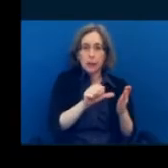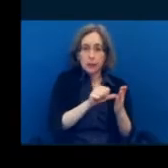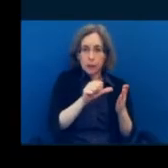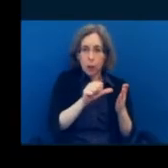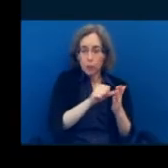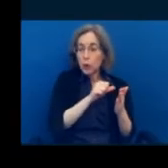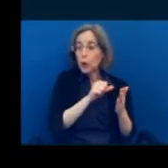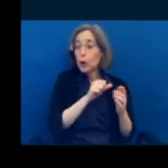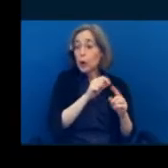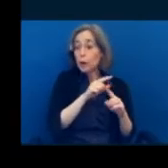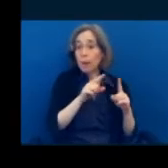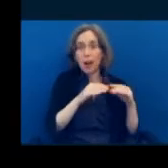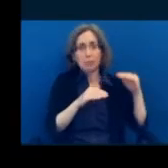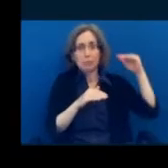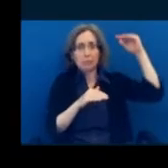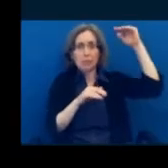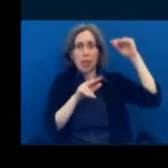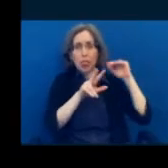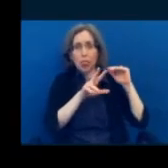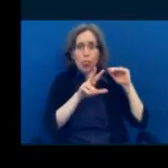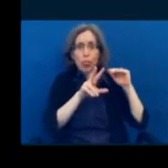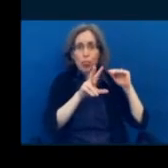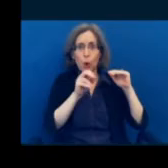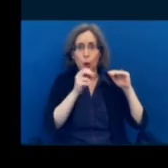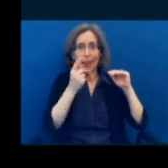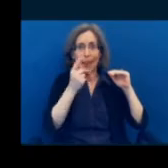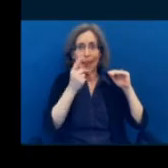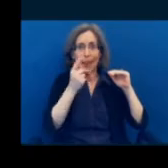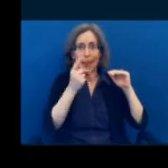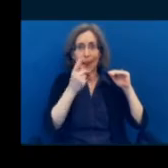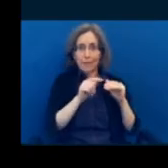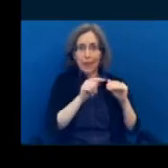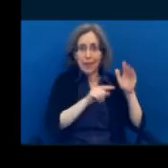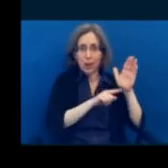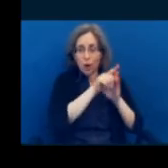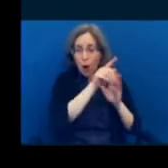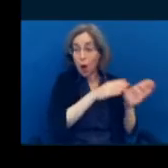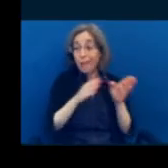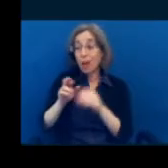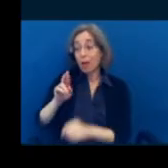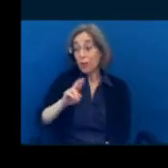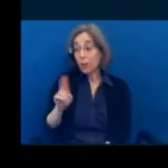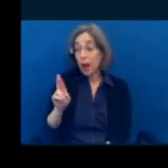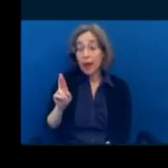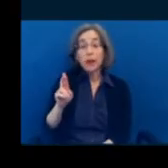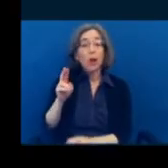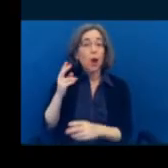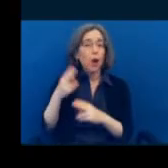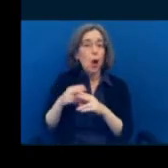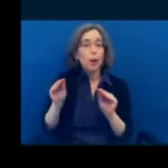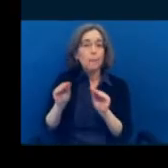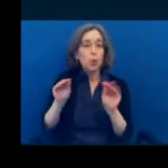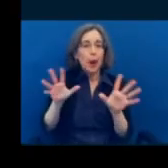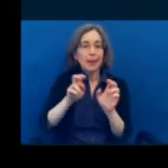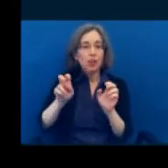THE LEFT. THE 21621 INSTALLATION ON THE RIGHT IS IN QATAR OUTSIDE THE